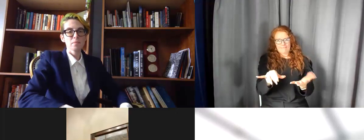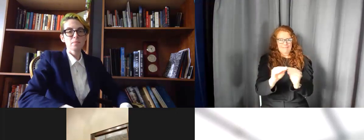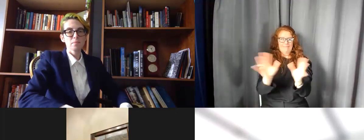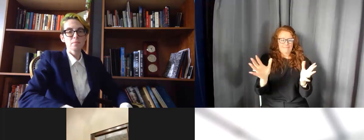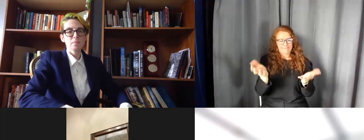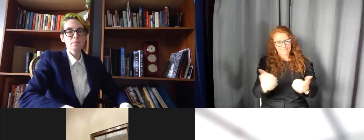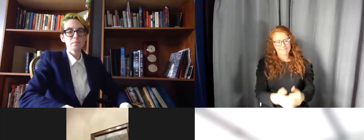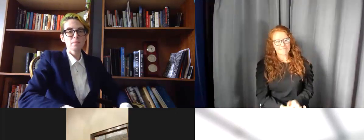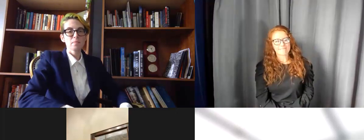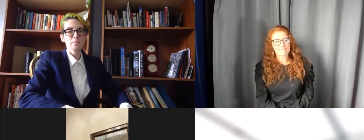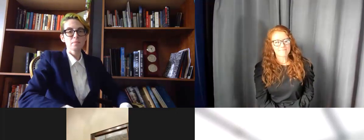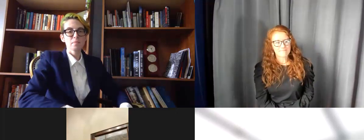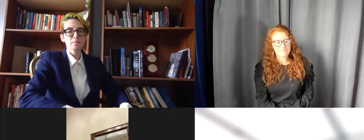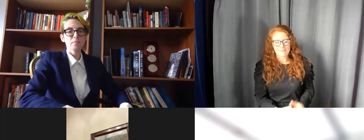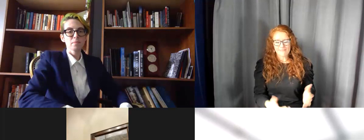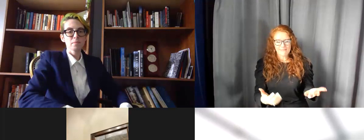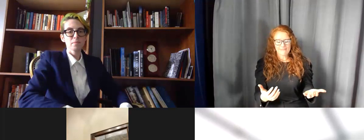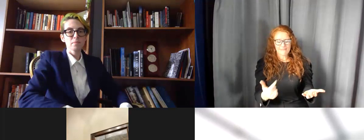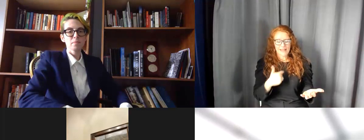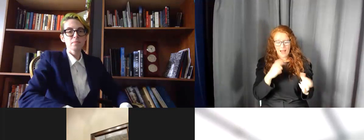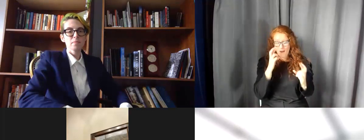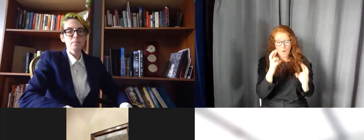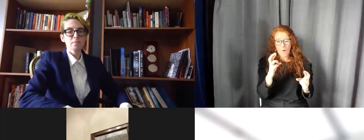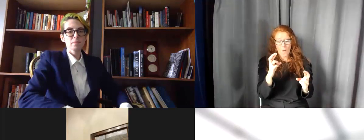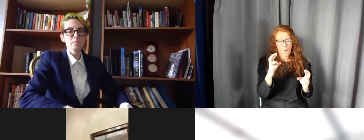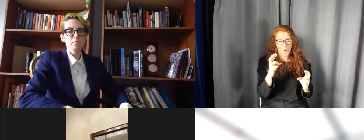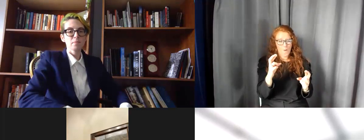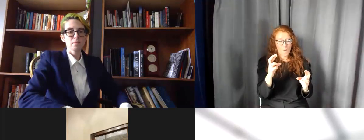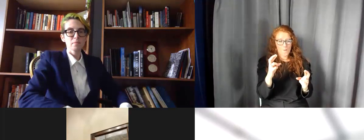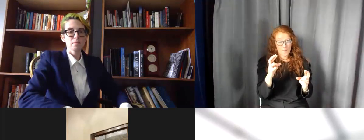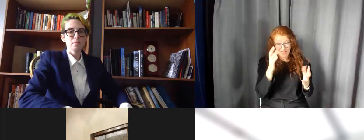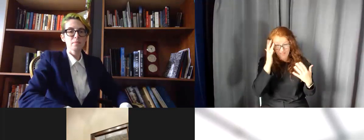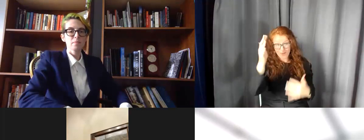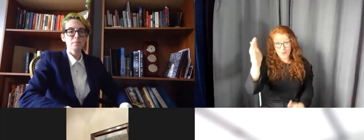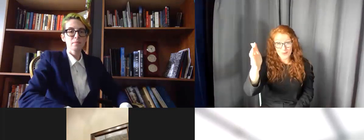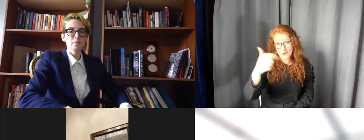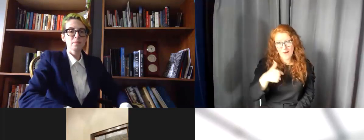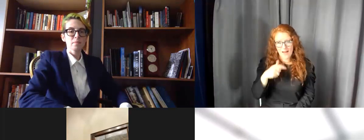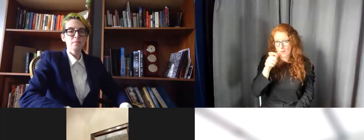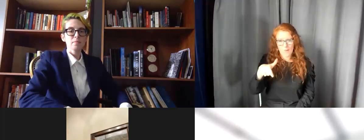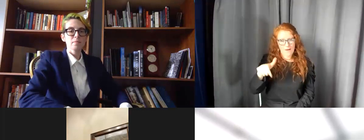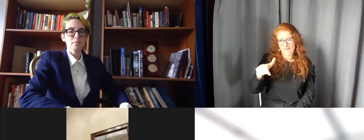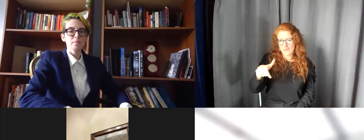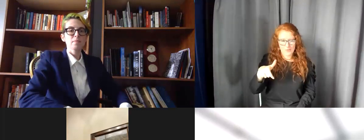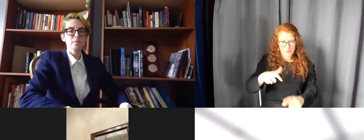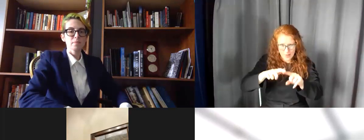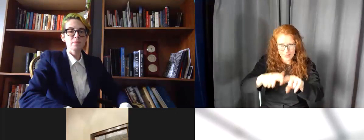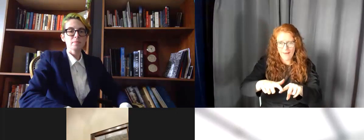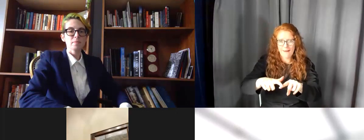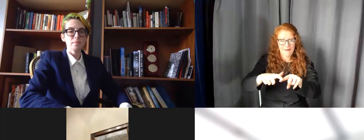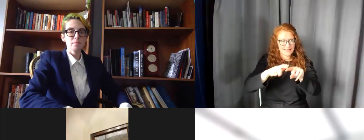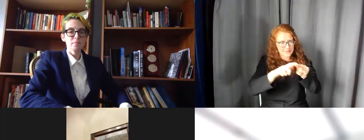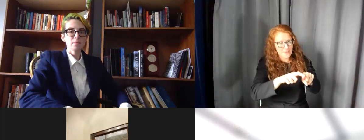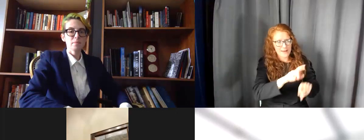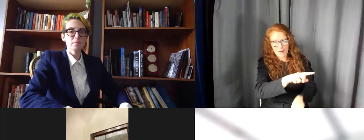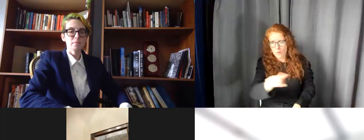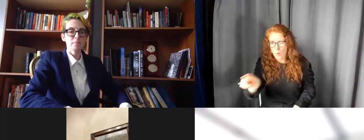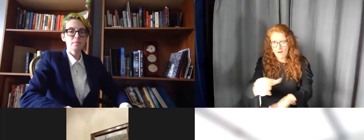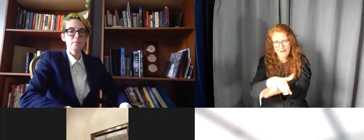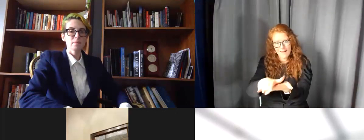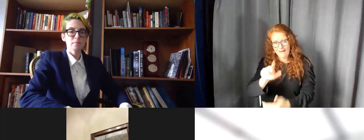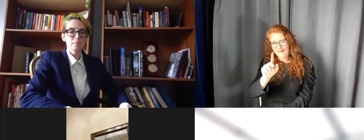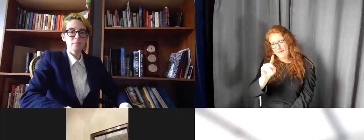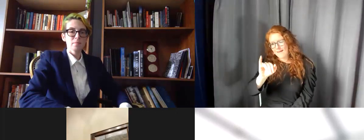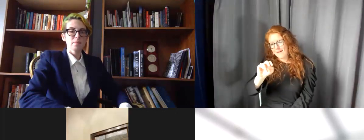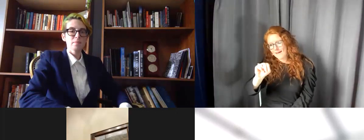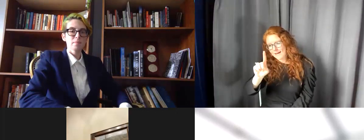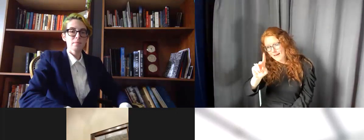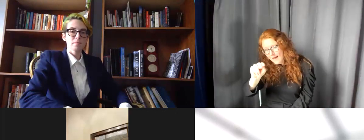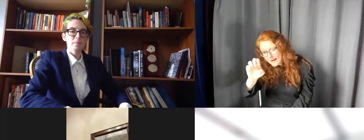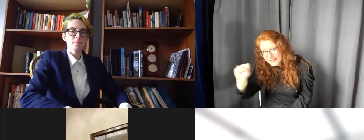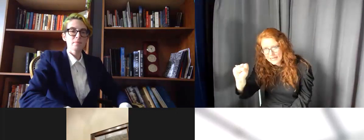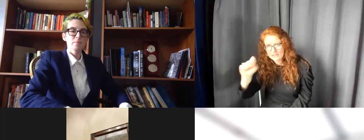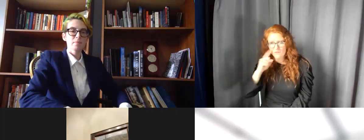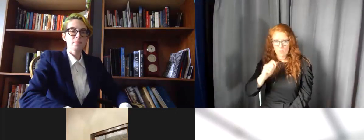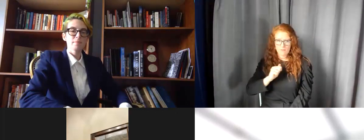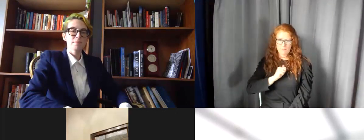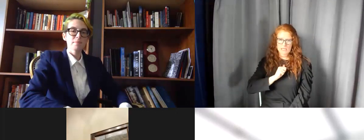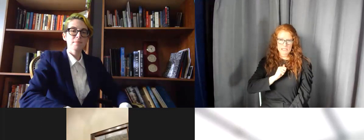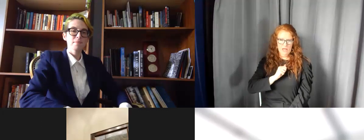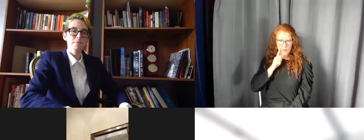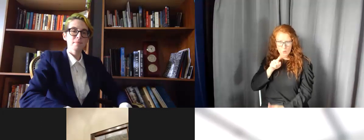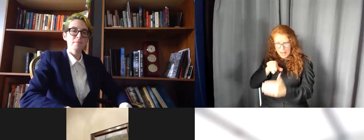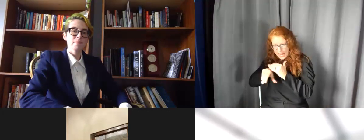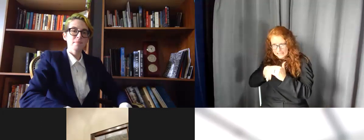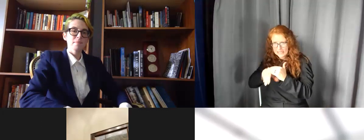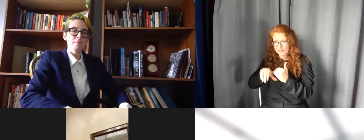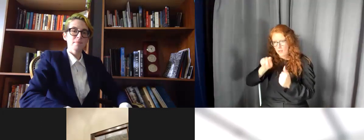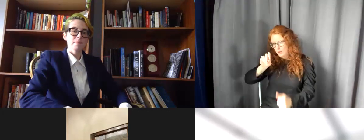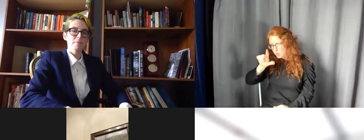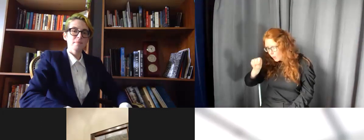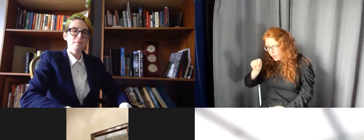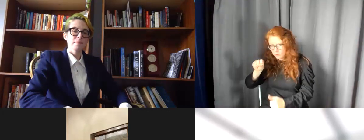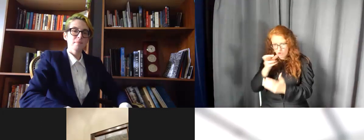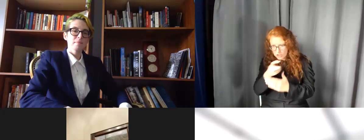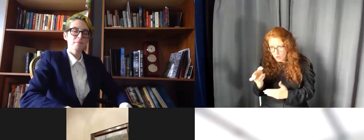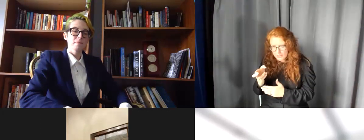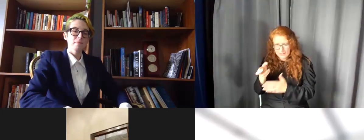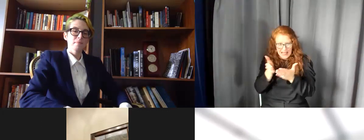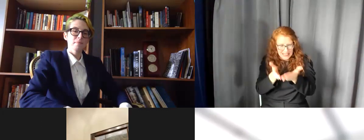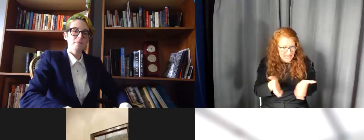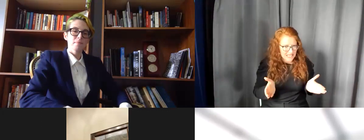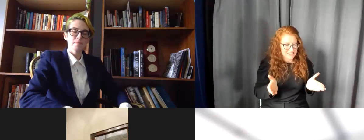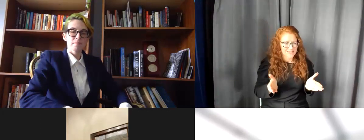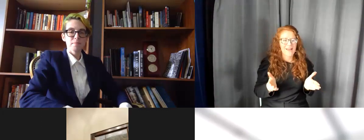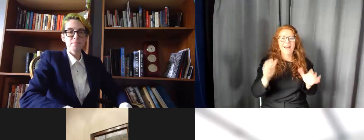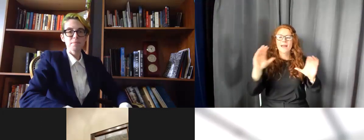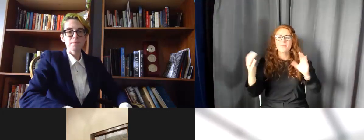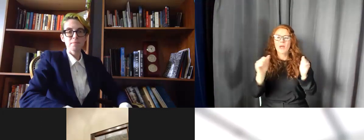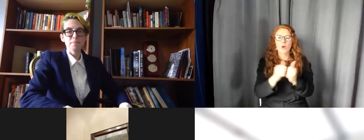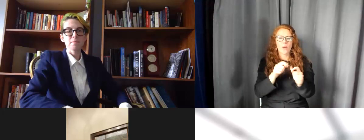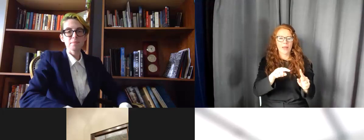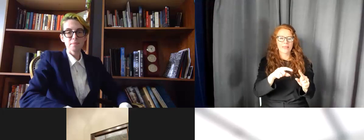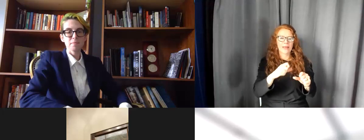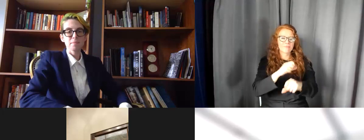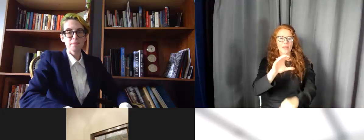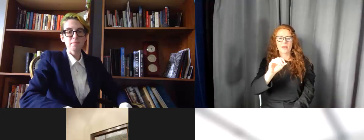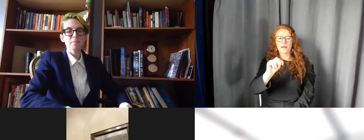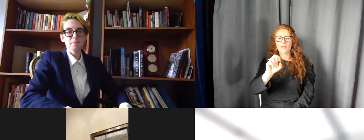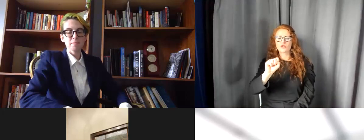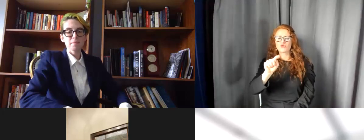Grace: I hope that we can move towards the future where we don't need to rely on people being kind and considerate to have access to the tools that we need, because the tools that we need are no different than, I guess, comparing it to a construction worker needing a drill to help build the house. I mean